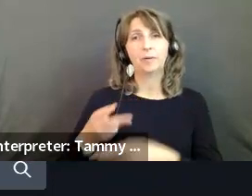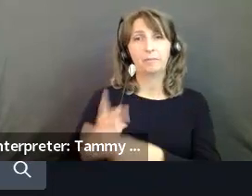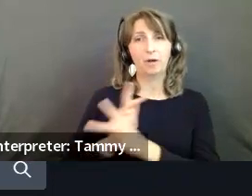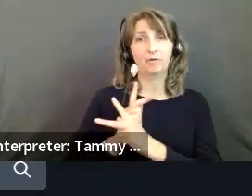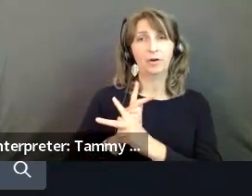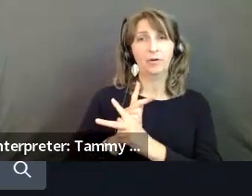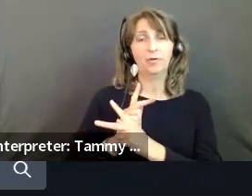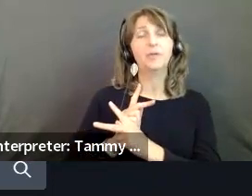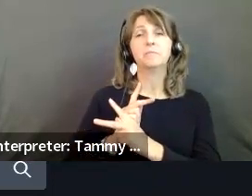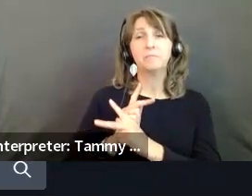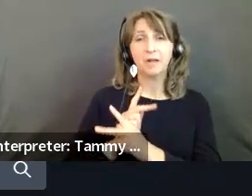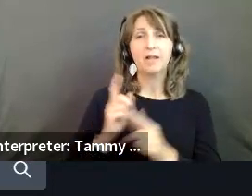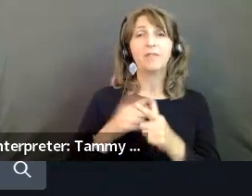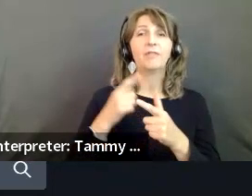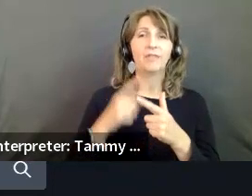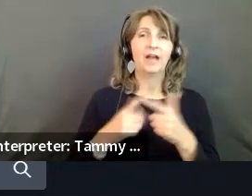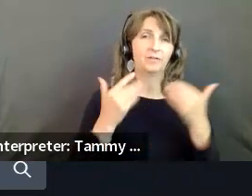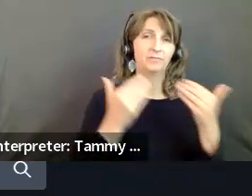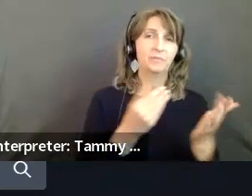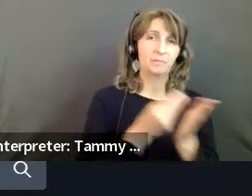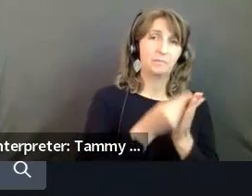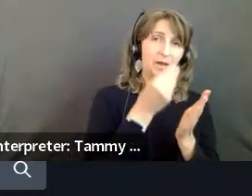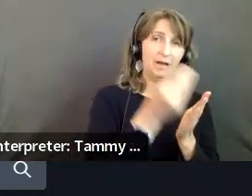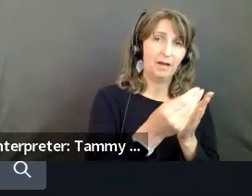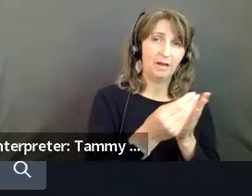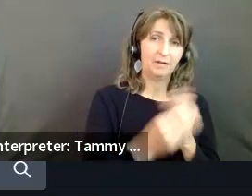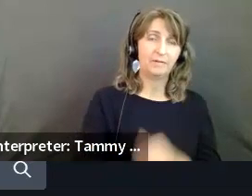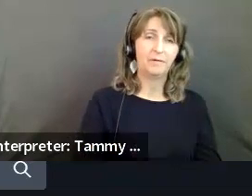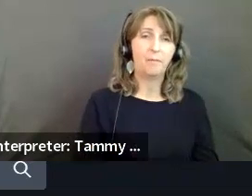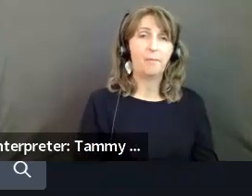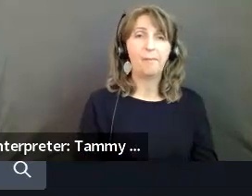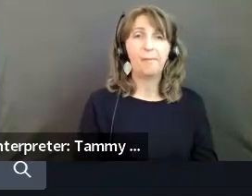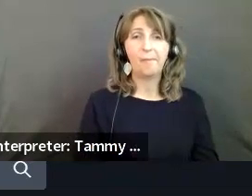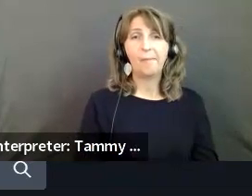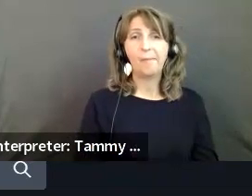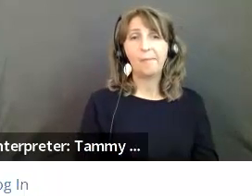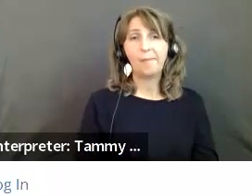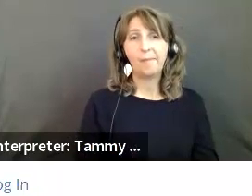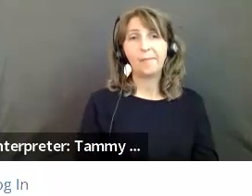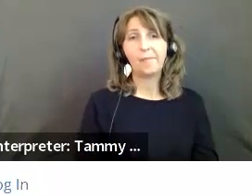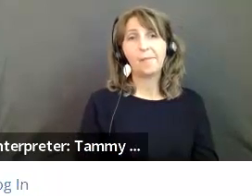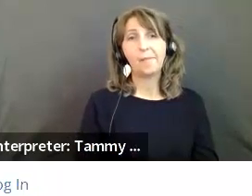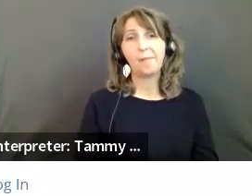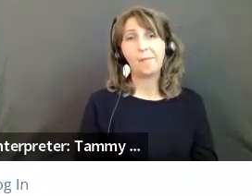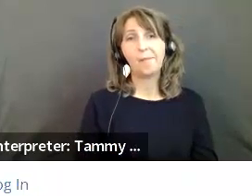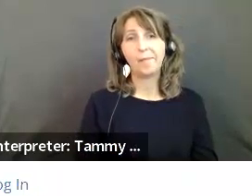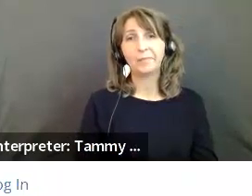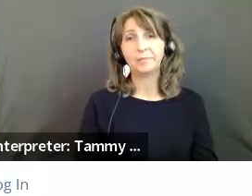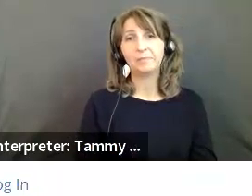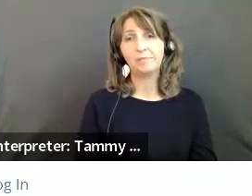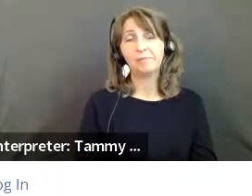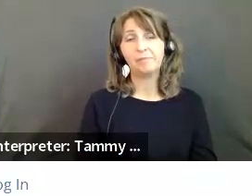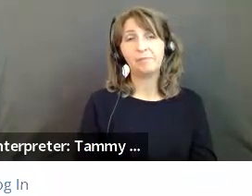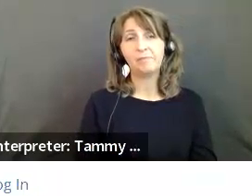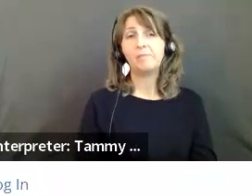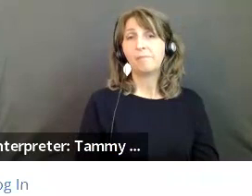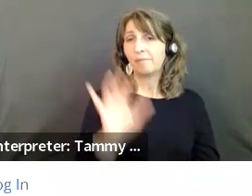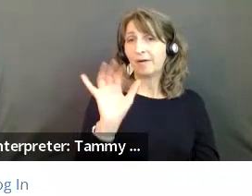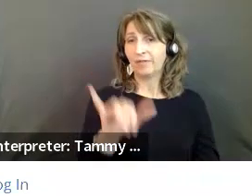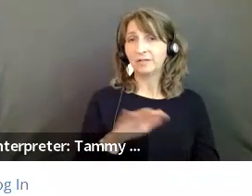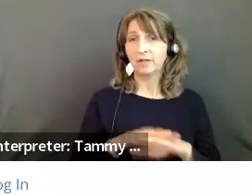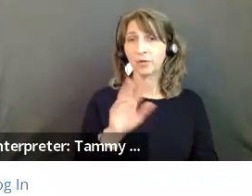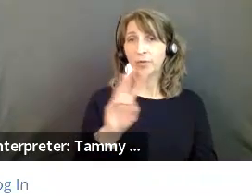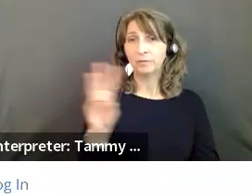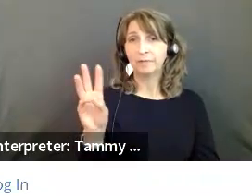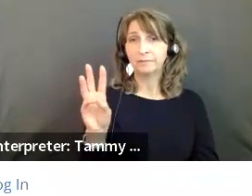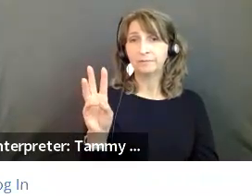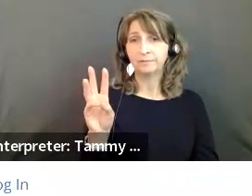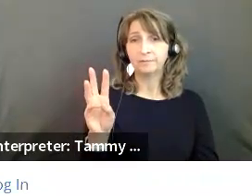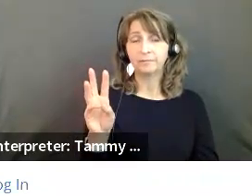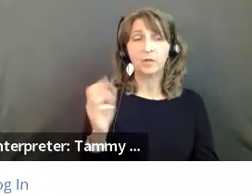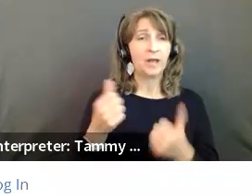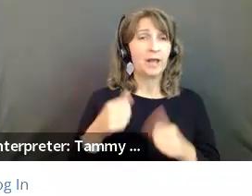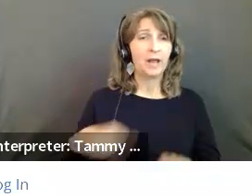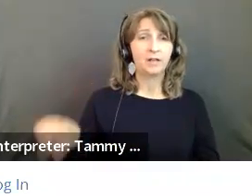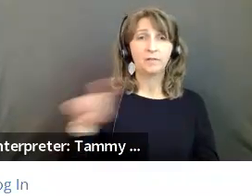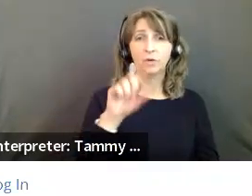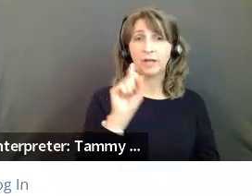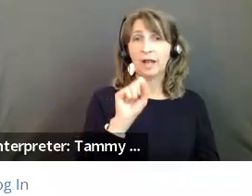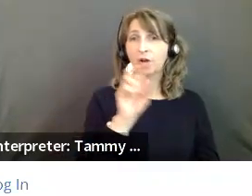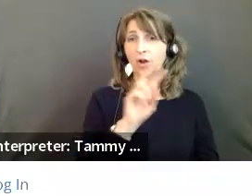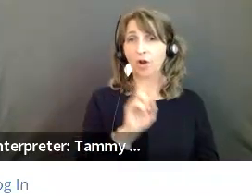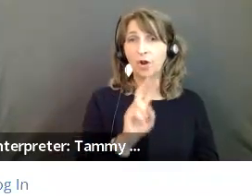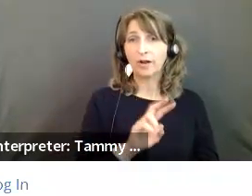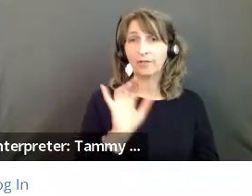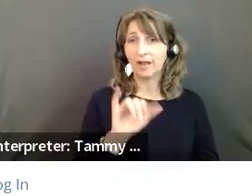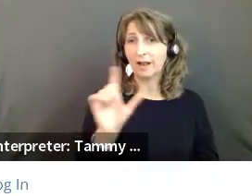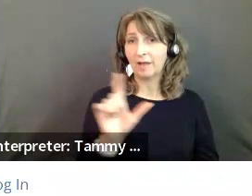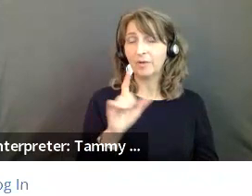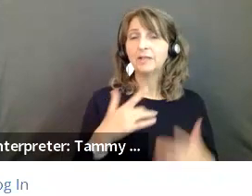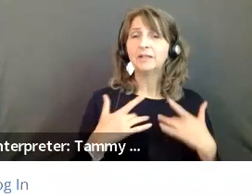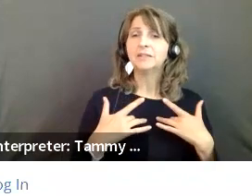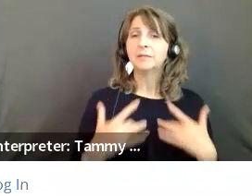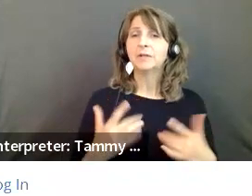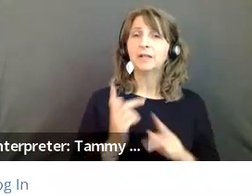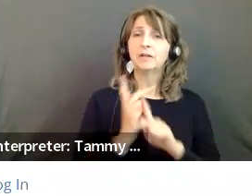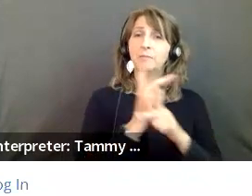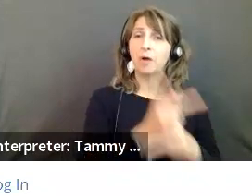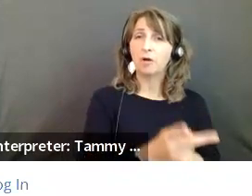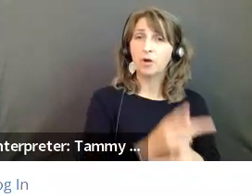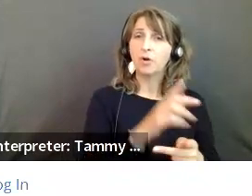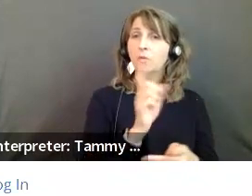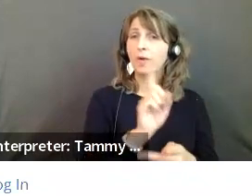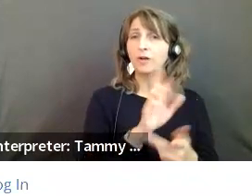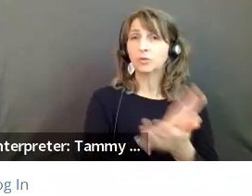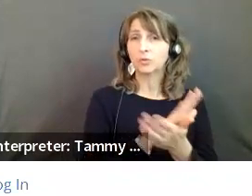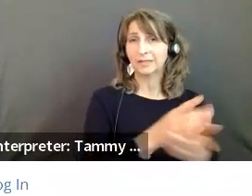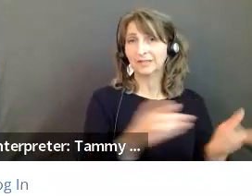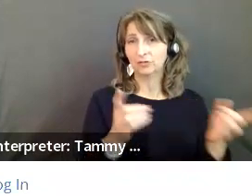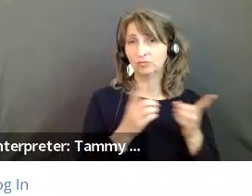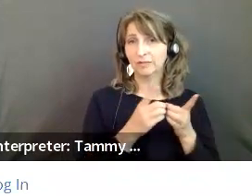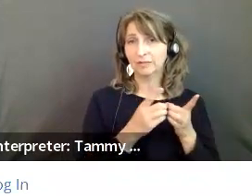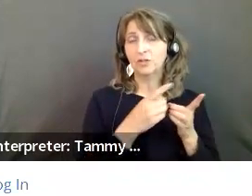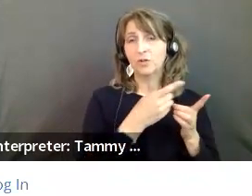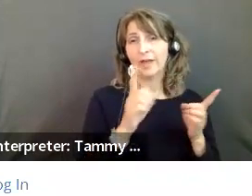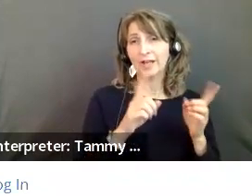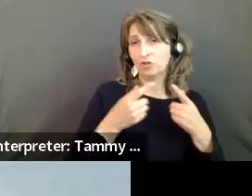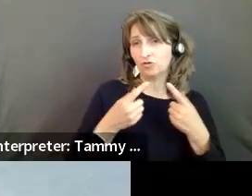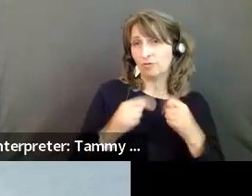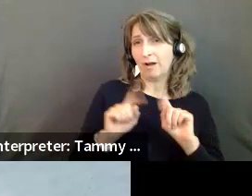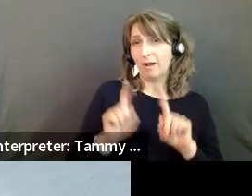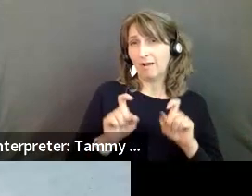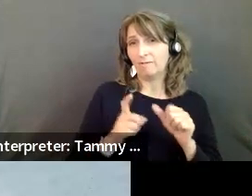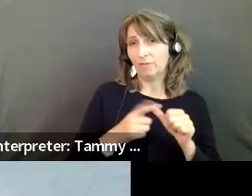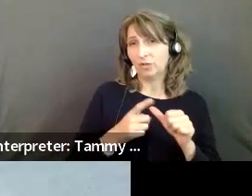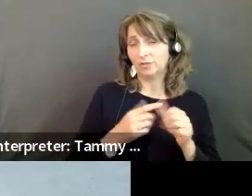Before they actually go and, purchase that for their library. On. So this again is on our website and anybody could anybody could peruse this library, but typically we check out to school districts so that they could try before we bought that they could try before they buy.